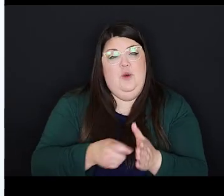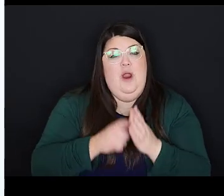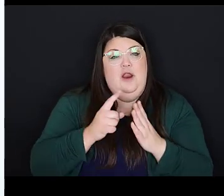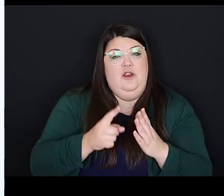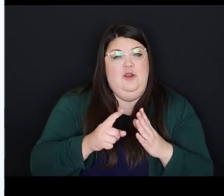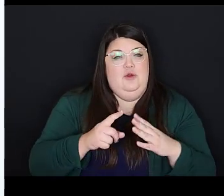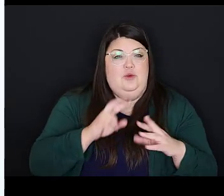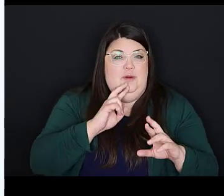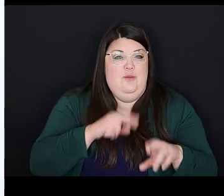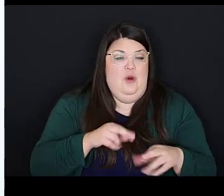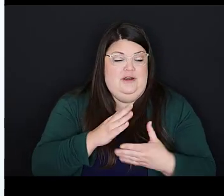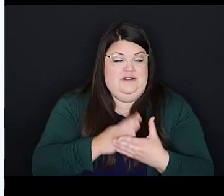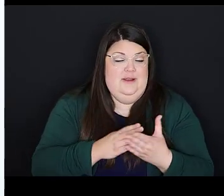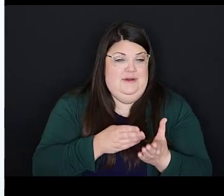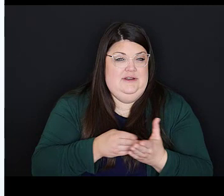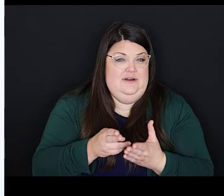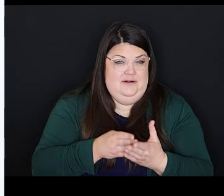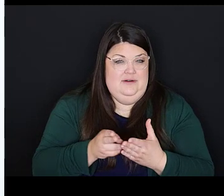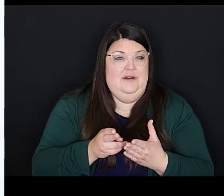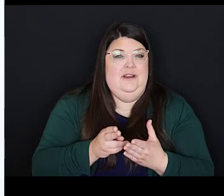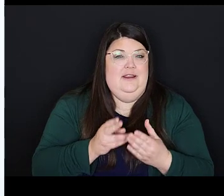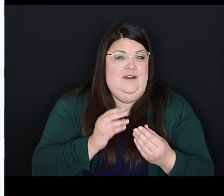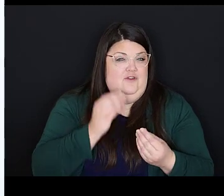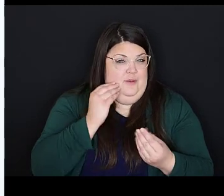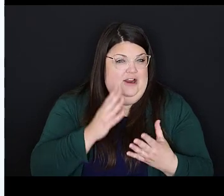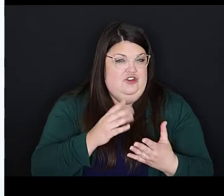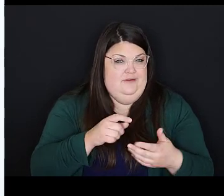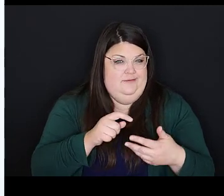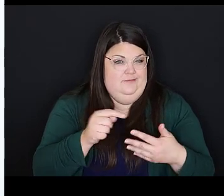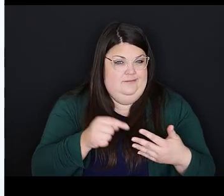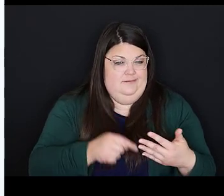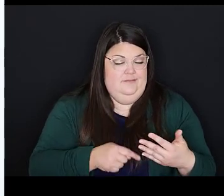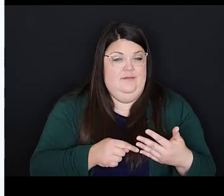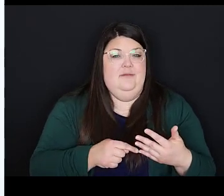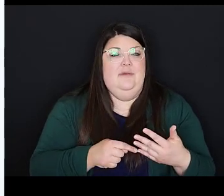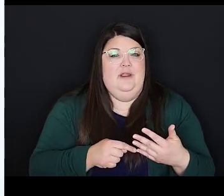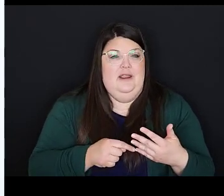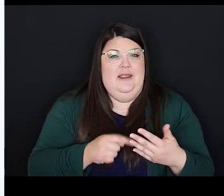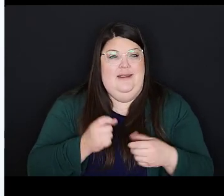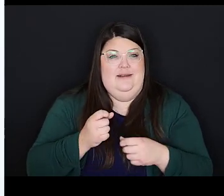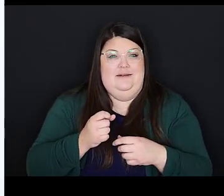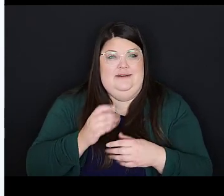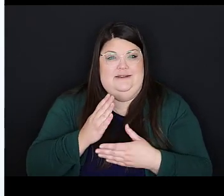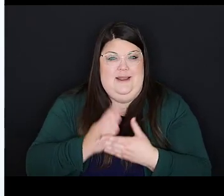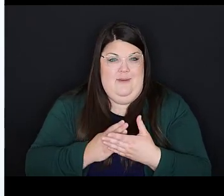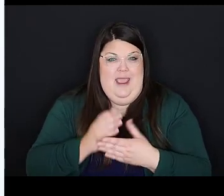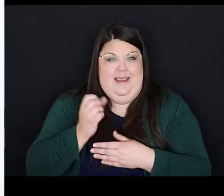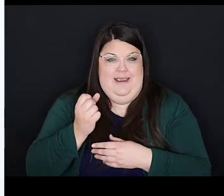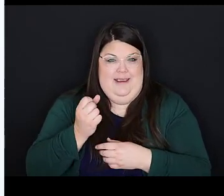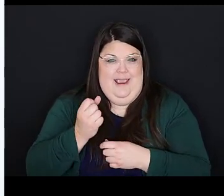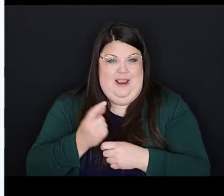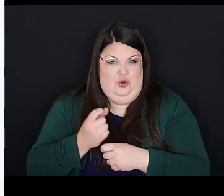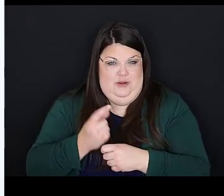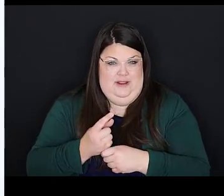integrity information to FAPIIS semiannually. Please review the requirements in 2 C.F.R. 200,